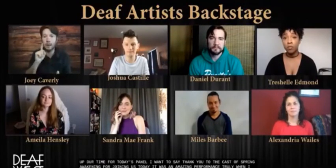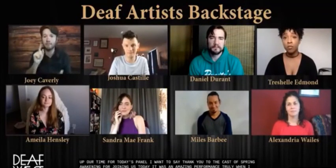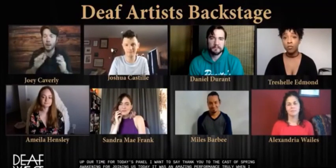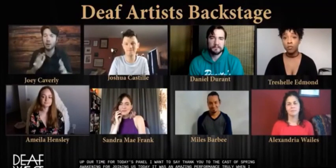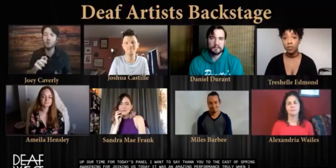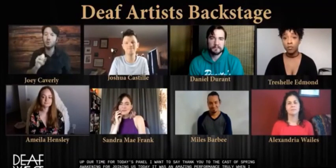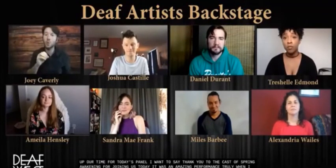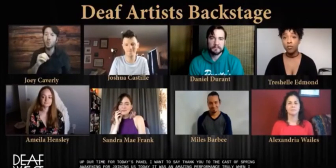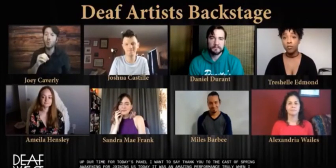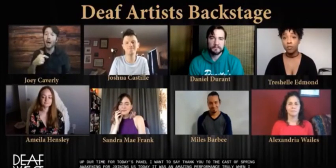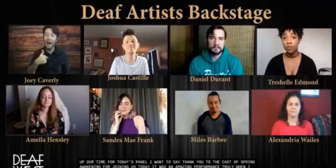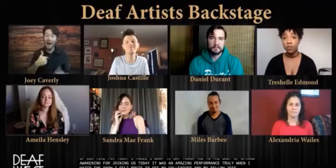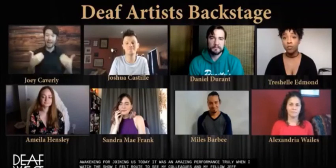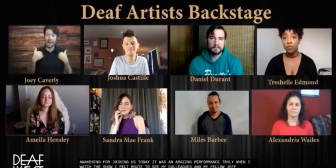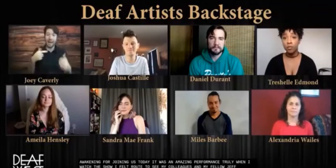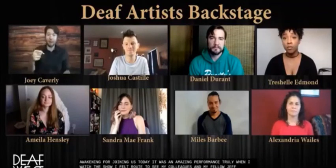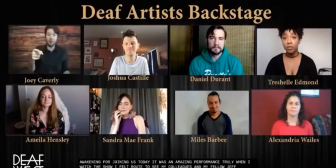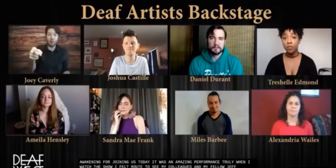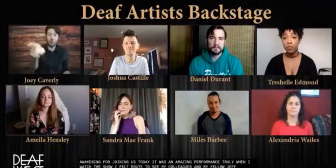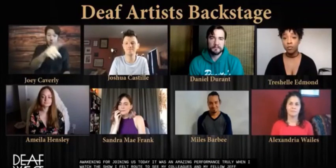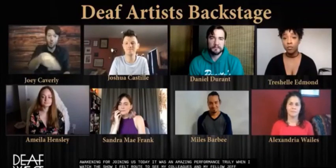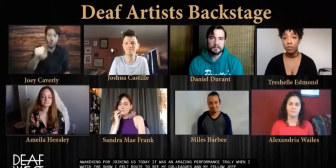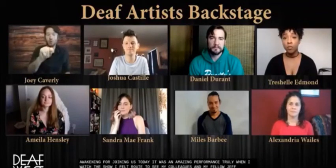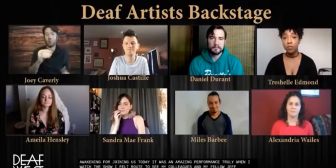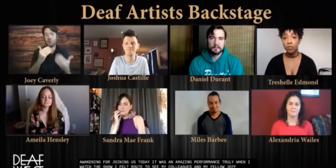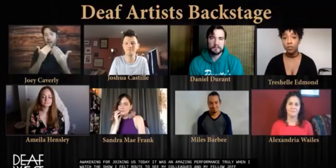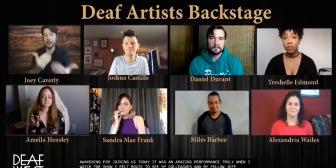on Deaf performers nationwide in the Deaf community.